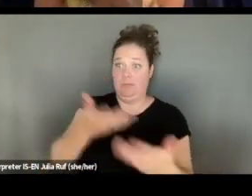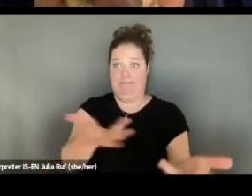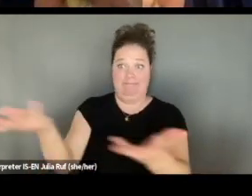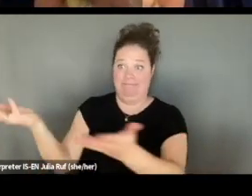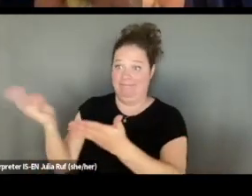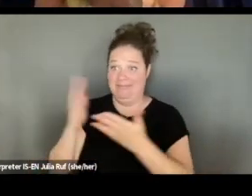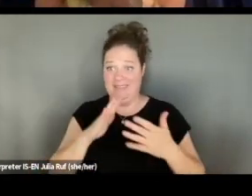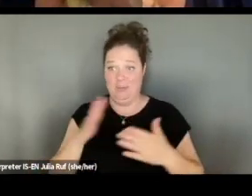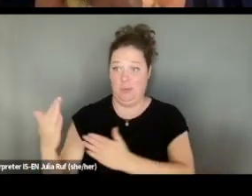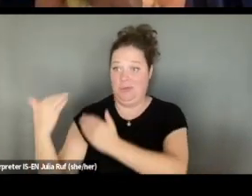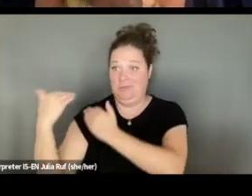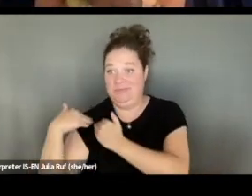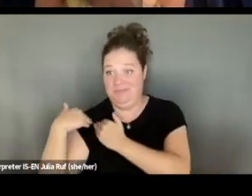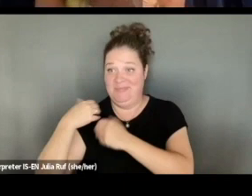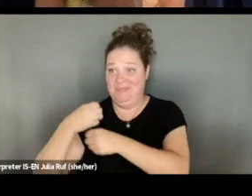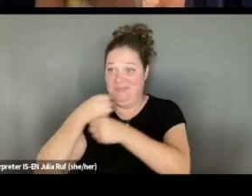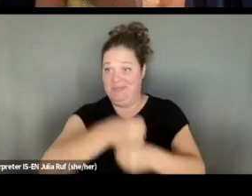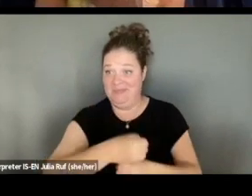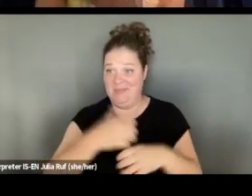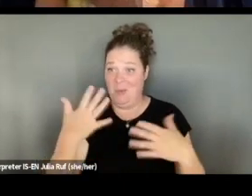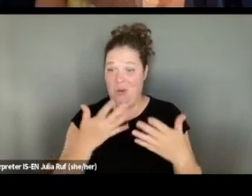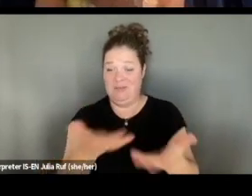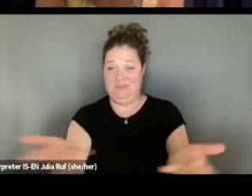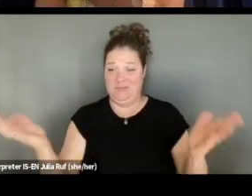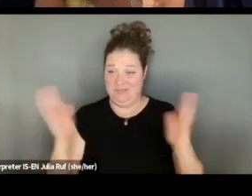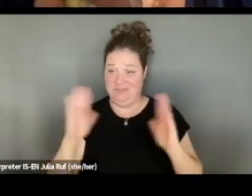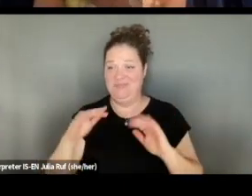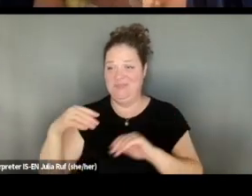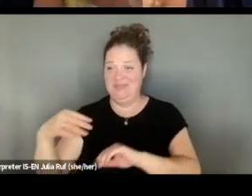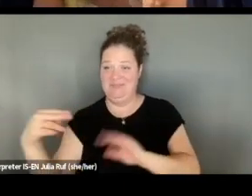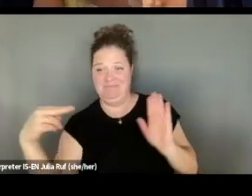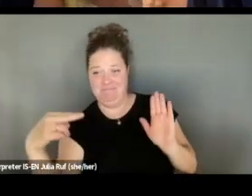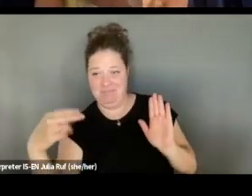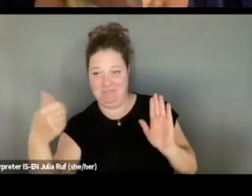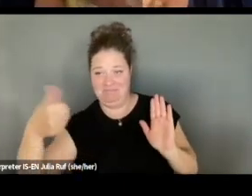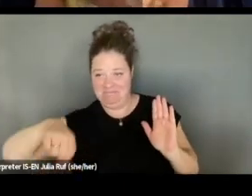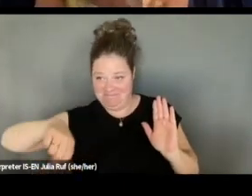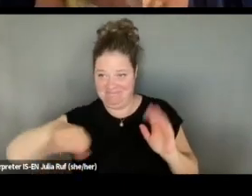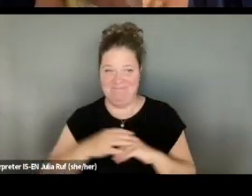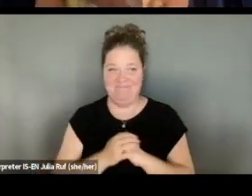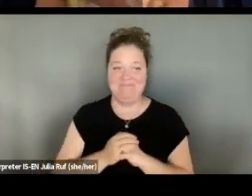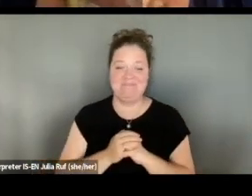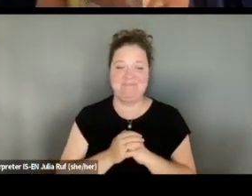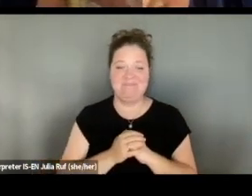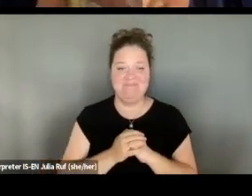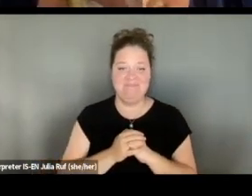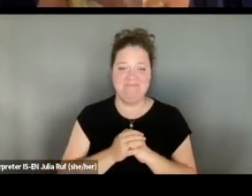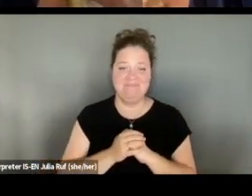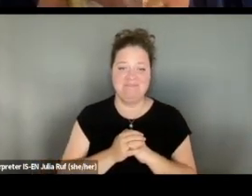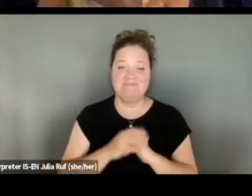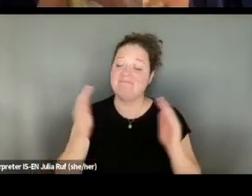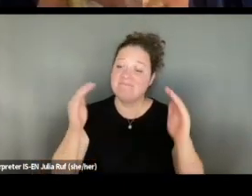ask you to tell us a little bit more about yourself in a minute. Then, we're shortly going to sum